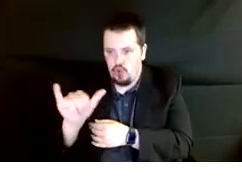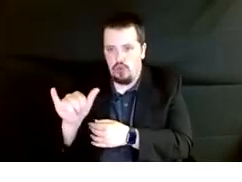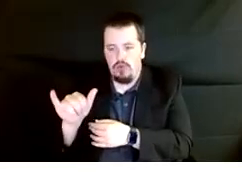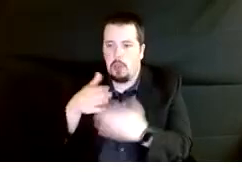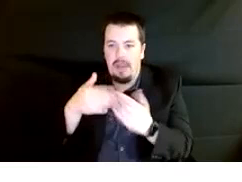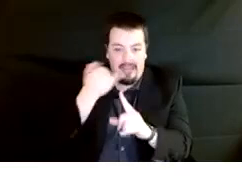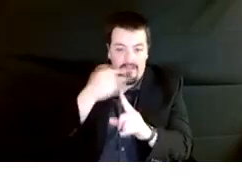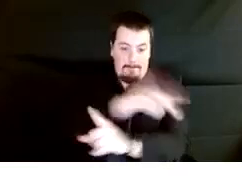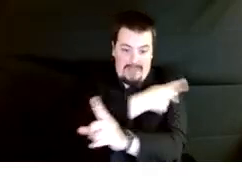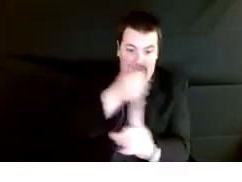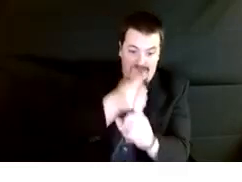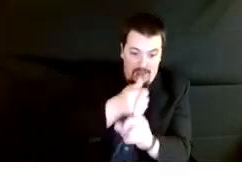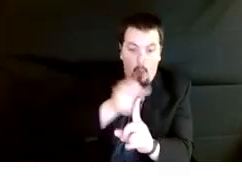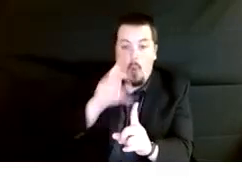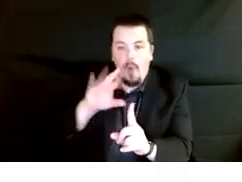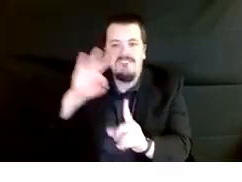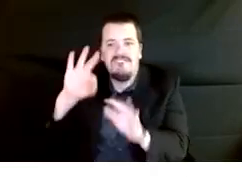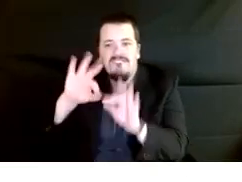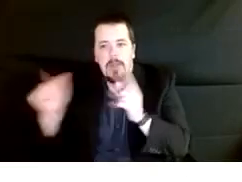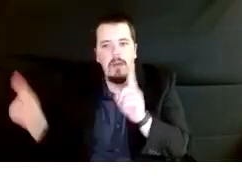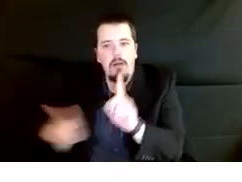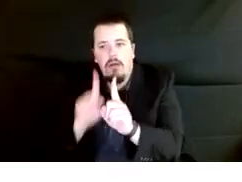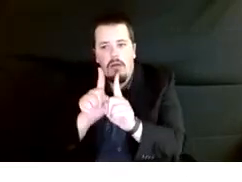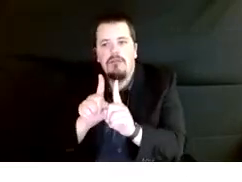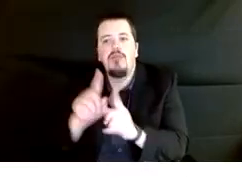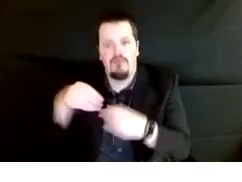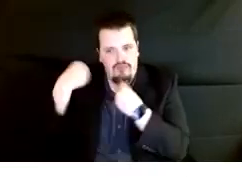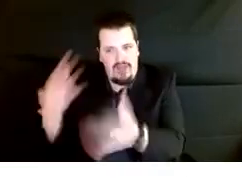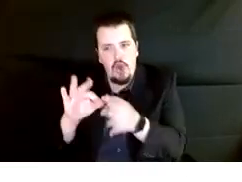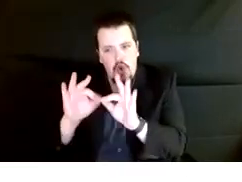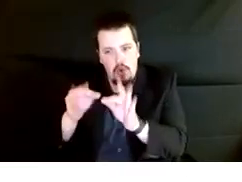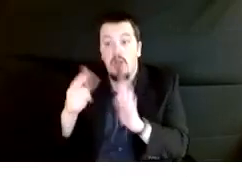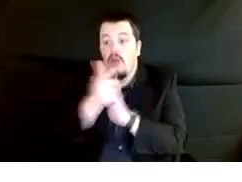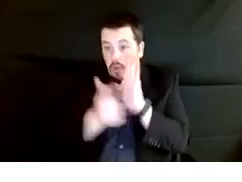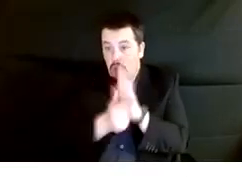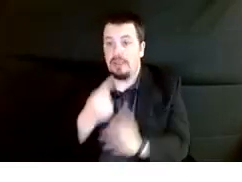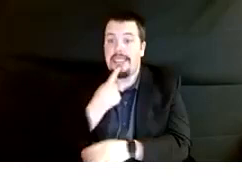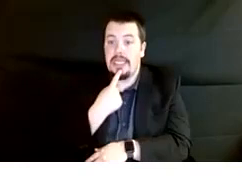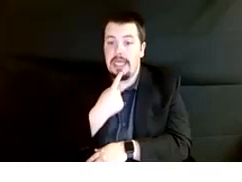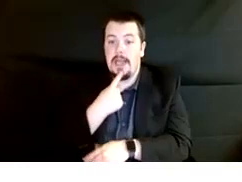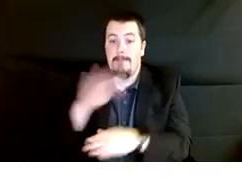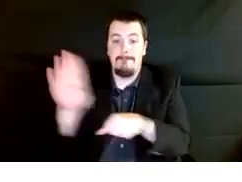also a very good point um the law says that um you know businesses including health care